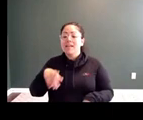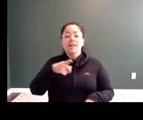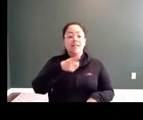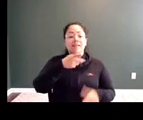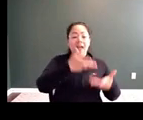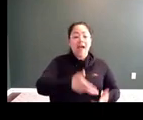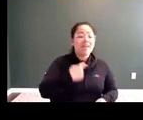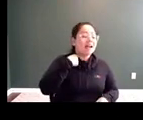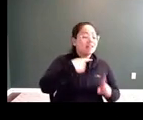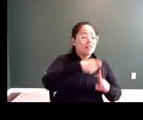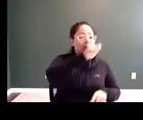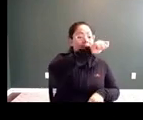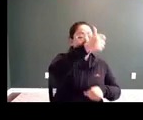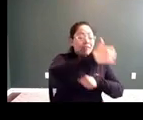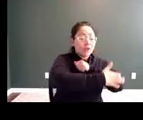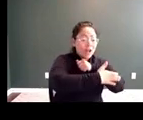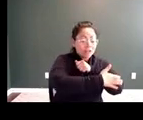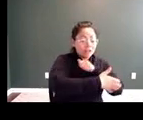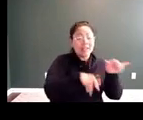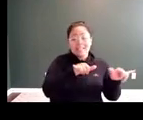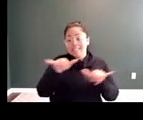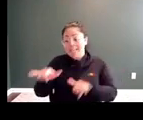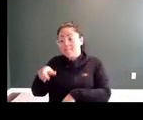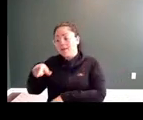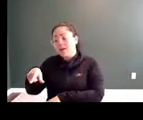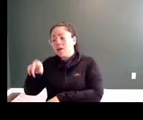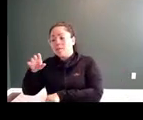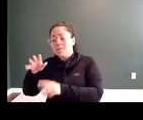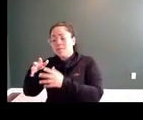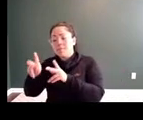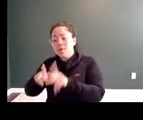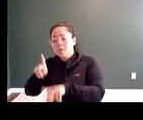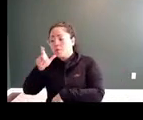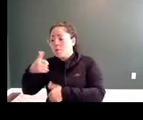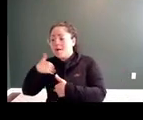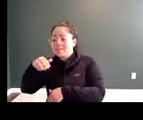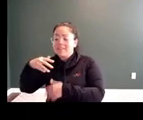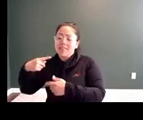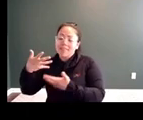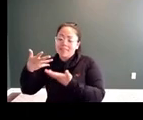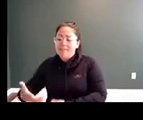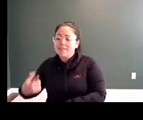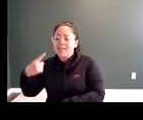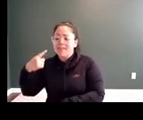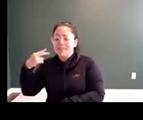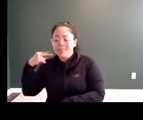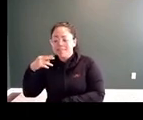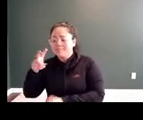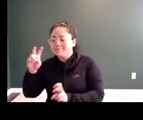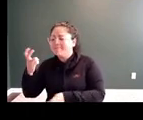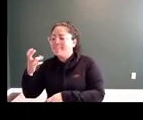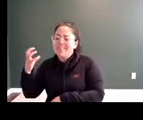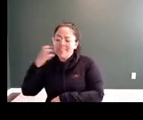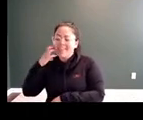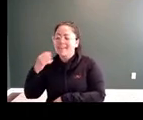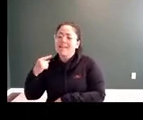with a really thick American regional accent as well? It's something to think about when we're thinking about discrimination based on accent.